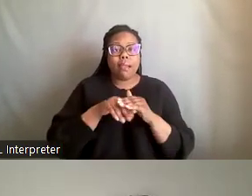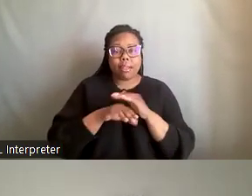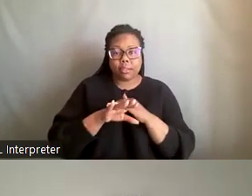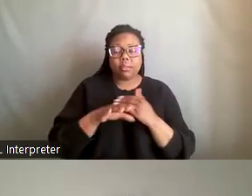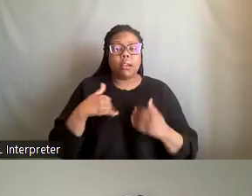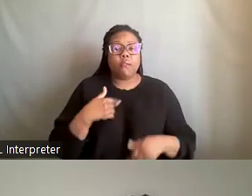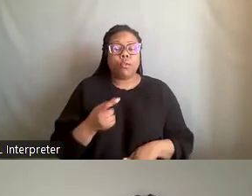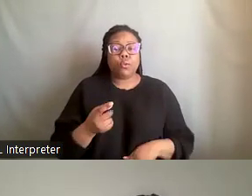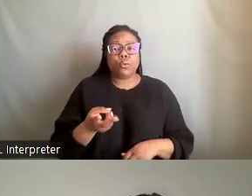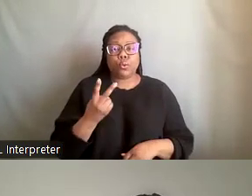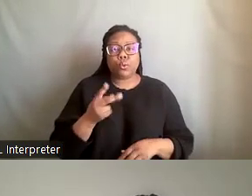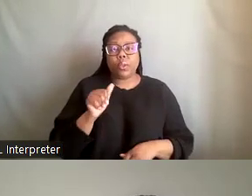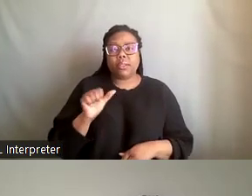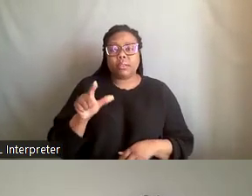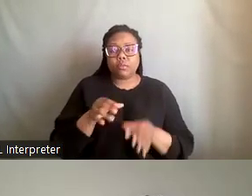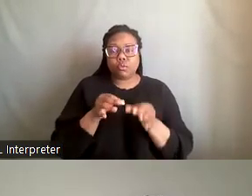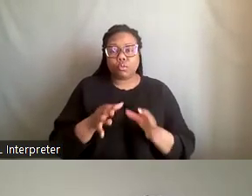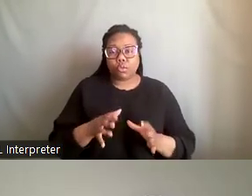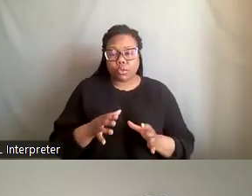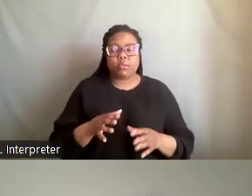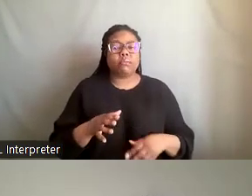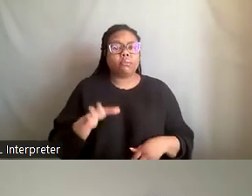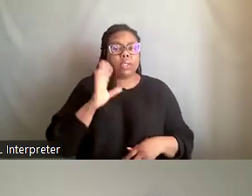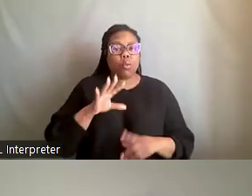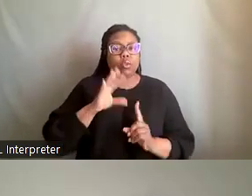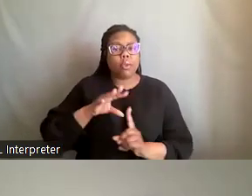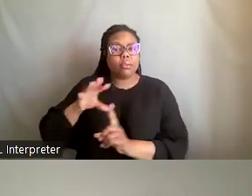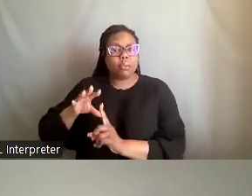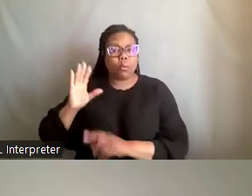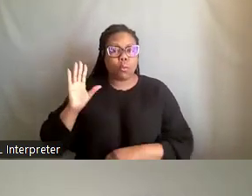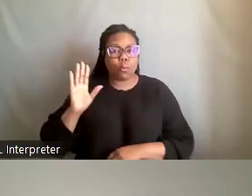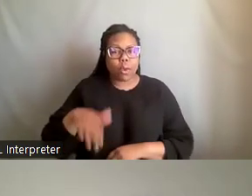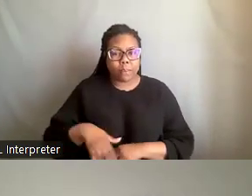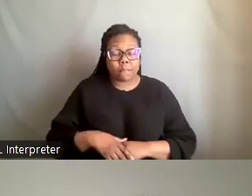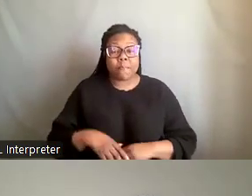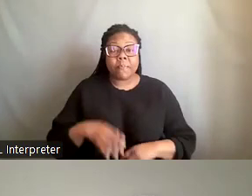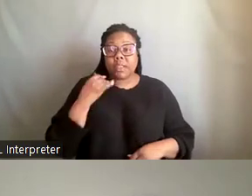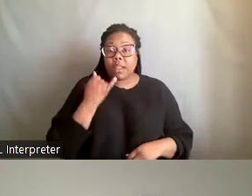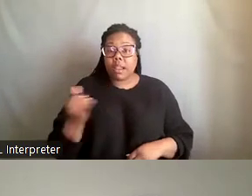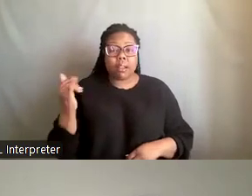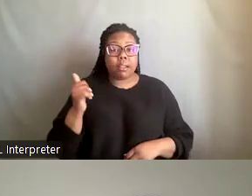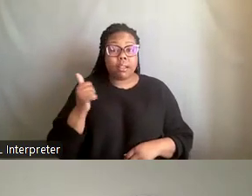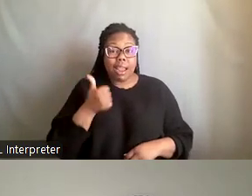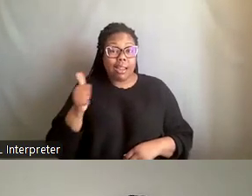So I want to start with talking about access. We have two ASL interpreters. They will be spotlighted the whole